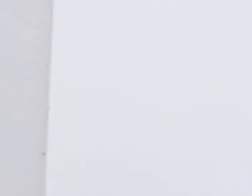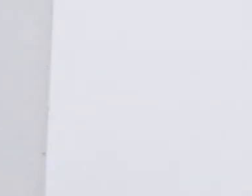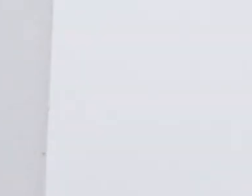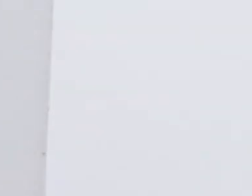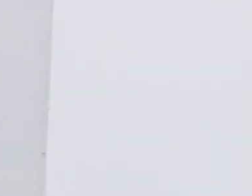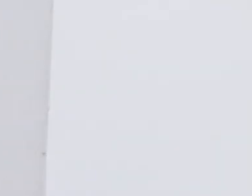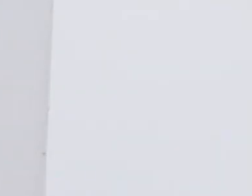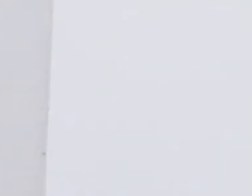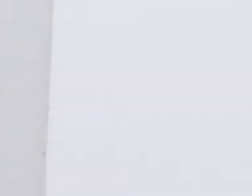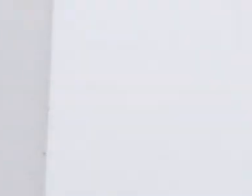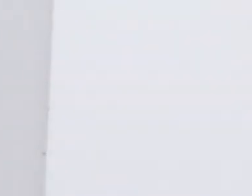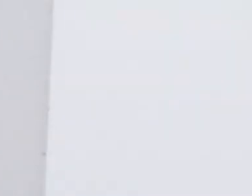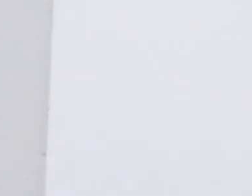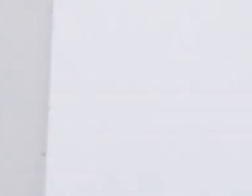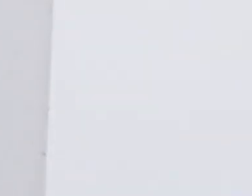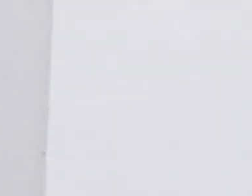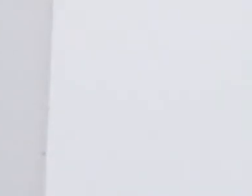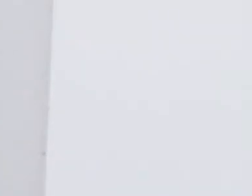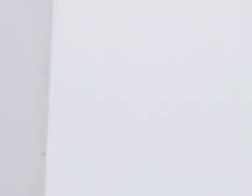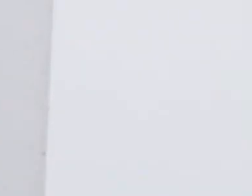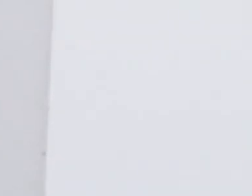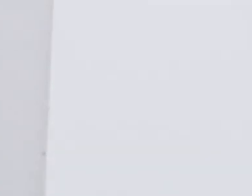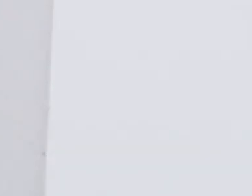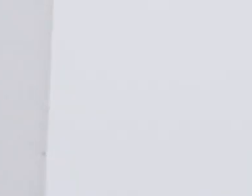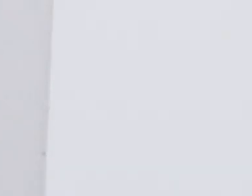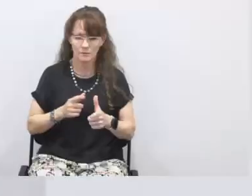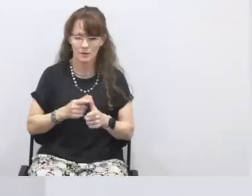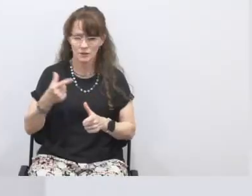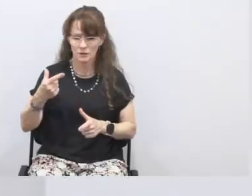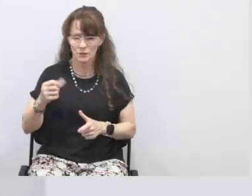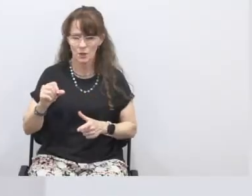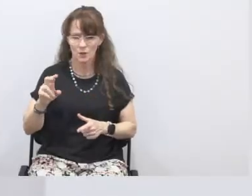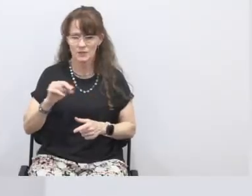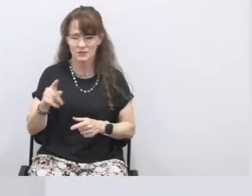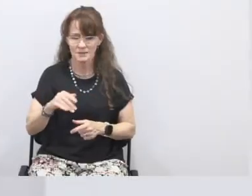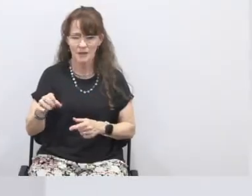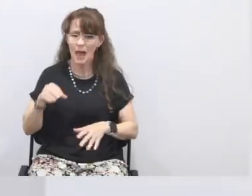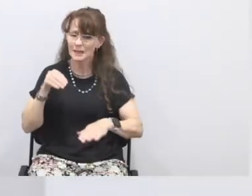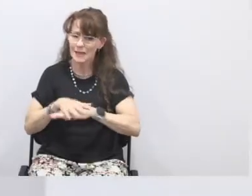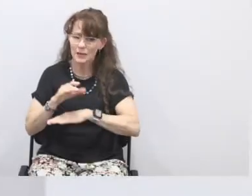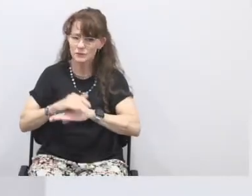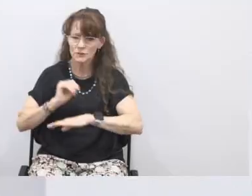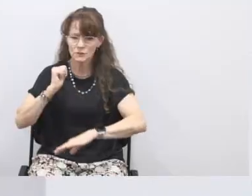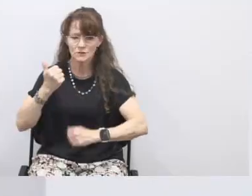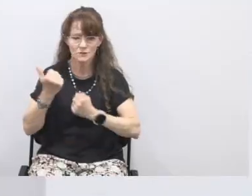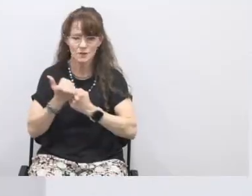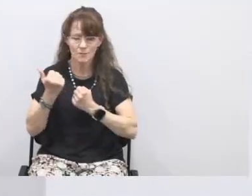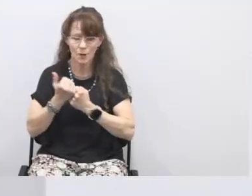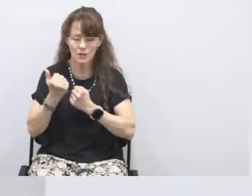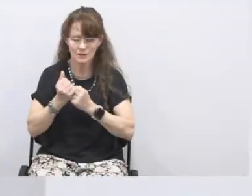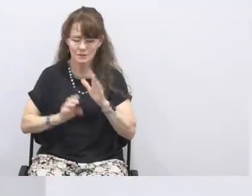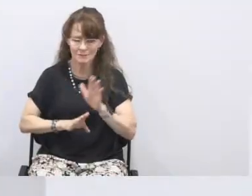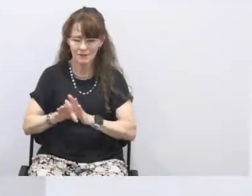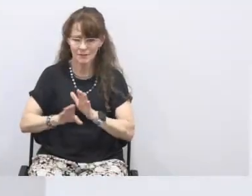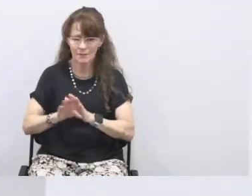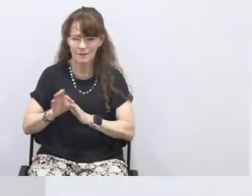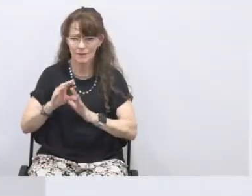So the first one, probably mostly for you, Ms. Komatz, how are counselors supporting the development of sense of belonging in our students? Okay.